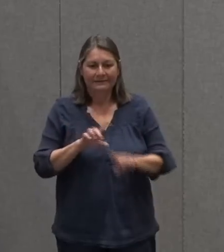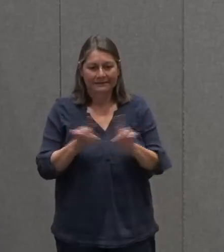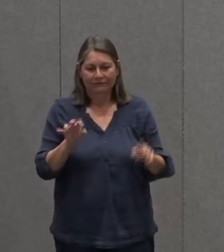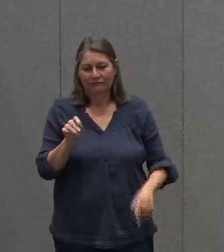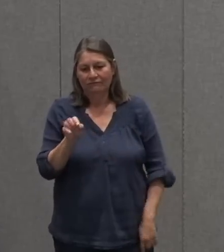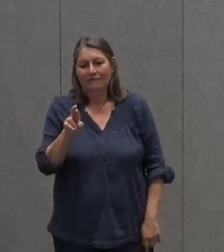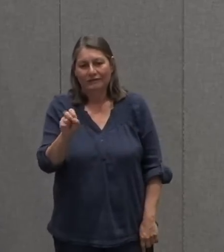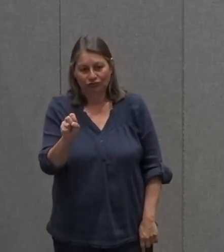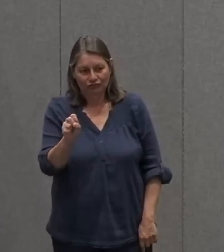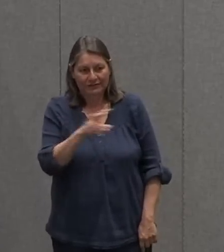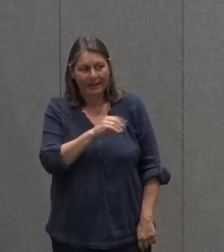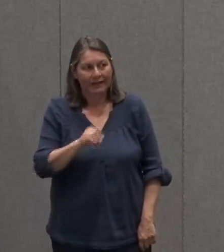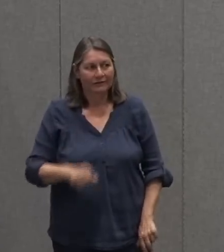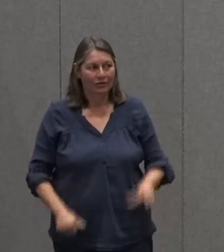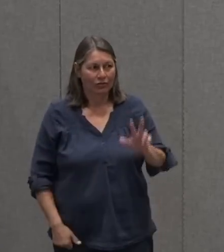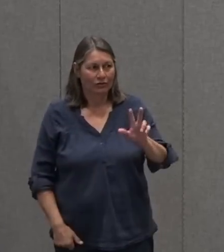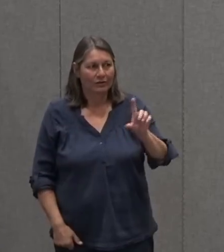And 31 had two ways.